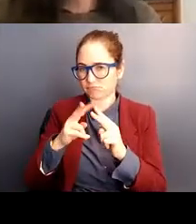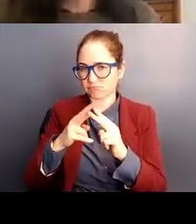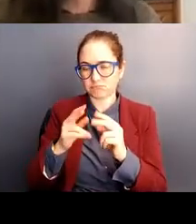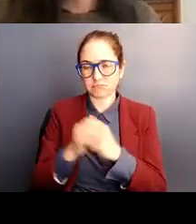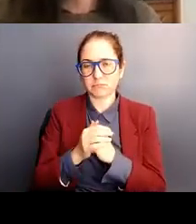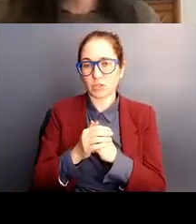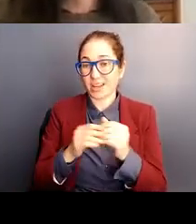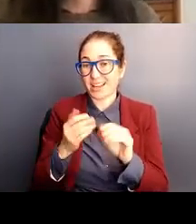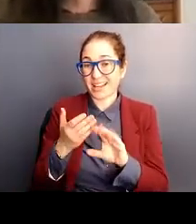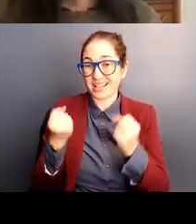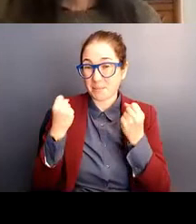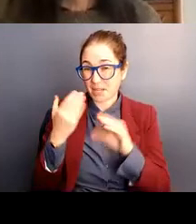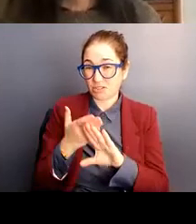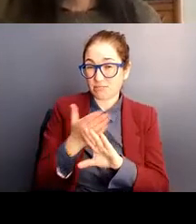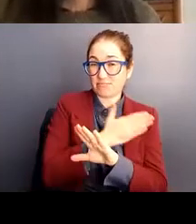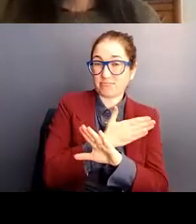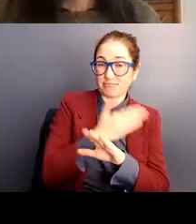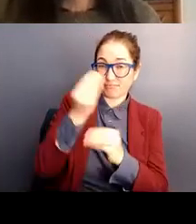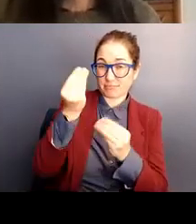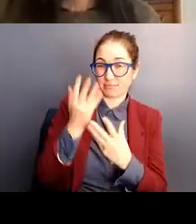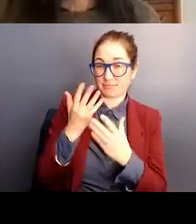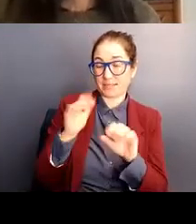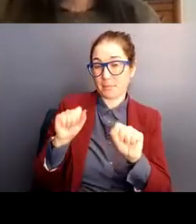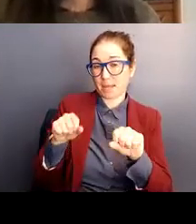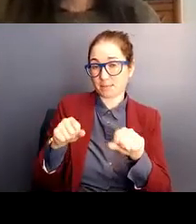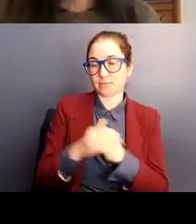notice as you can. And it's important that it's both a phone